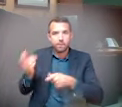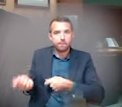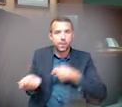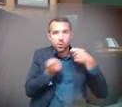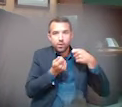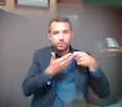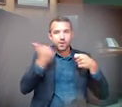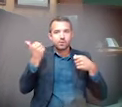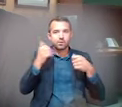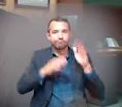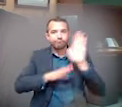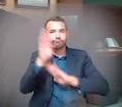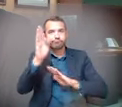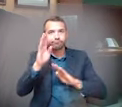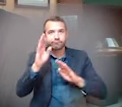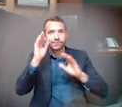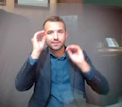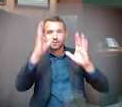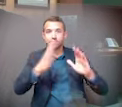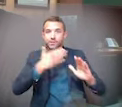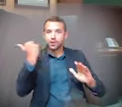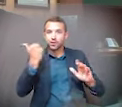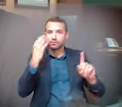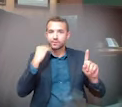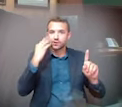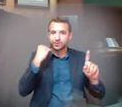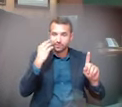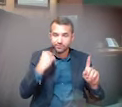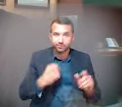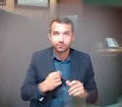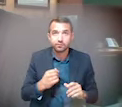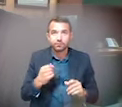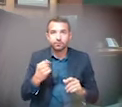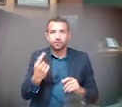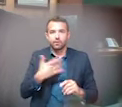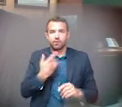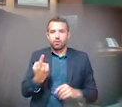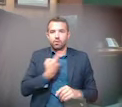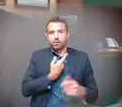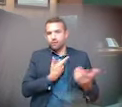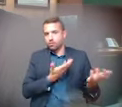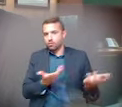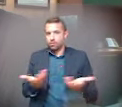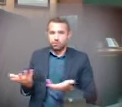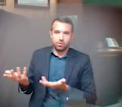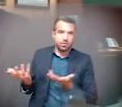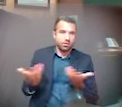LeDerick: - have a better experience in education when they don't feel like they're just in it alone, but they're collaborating.